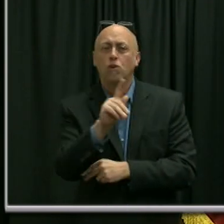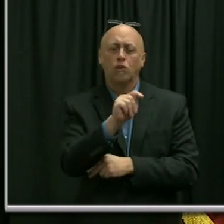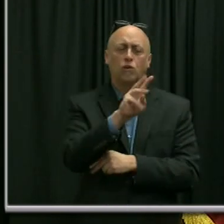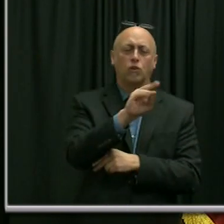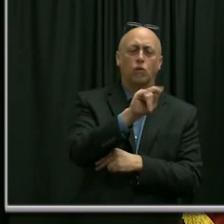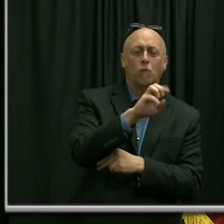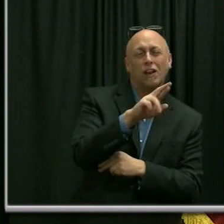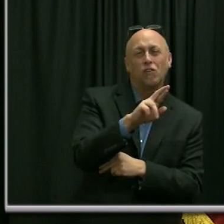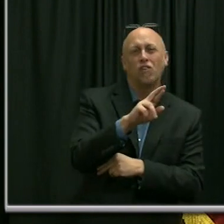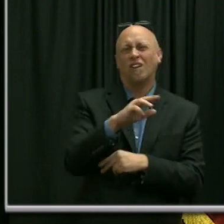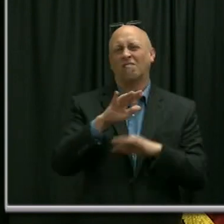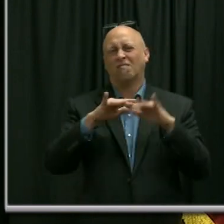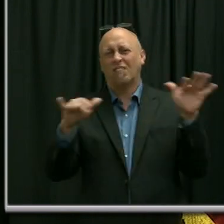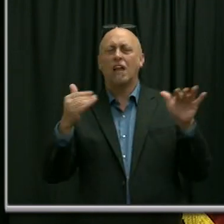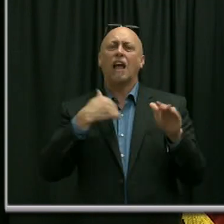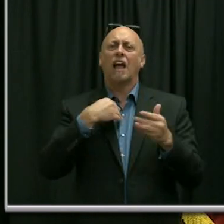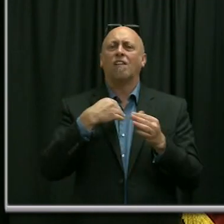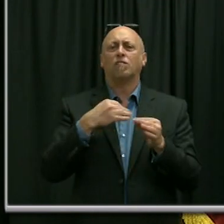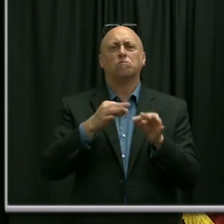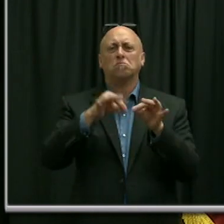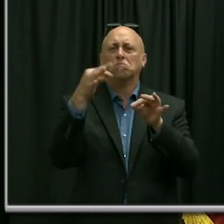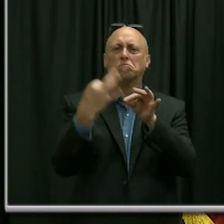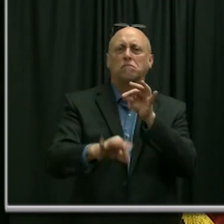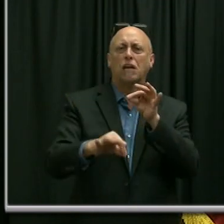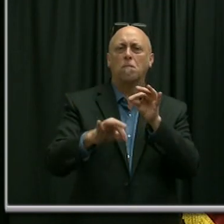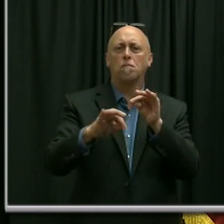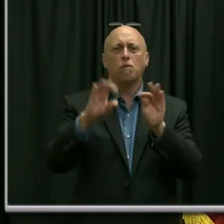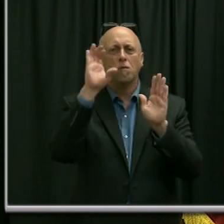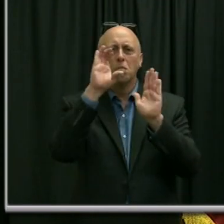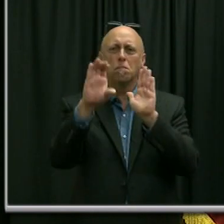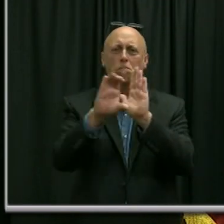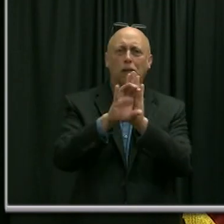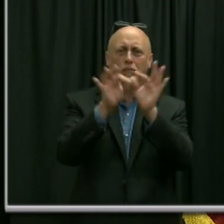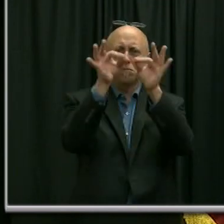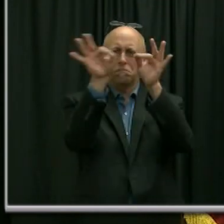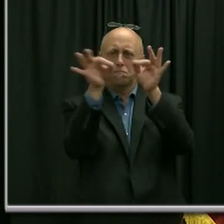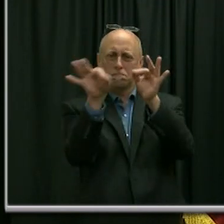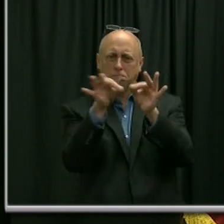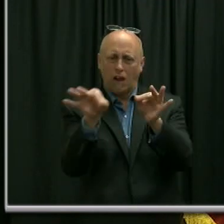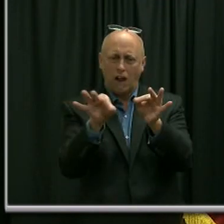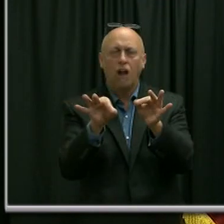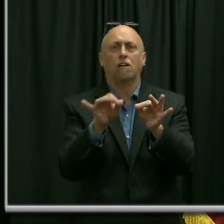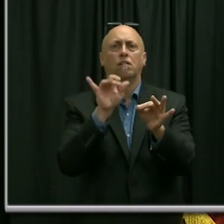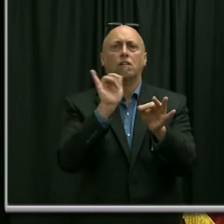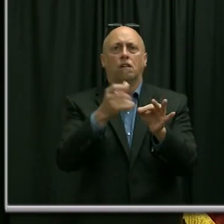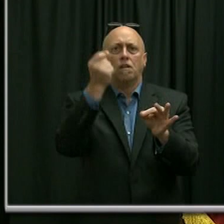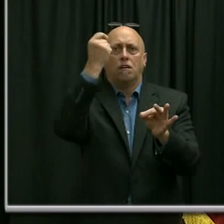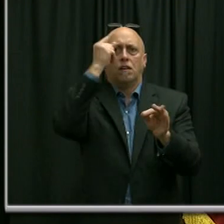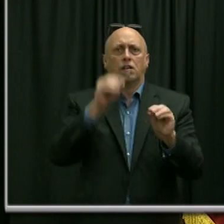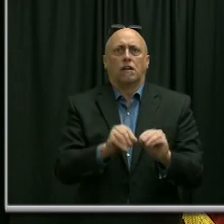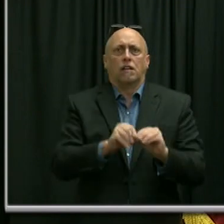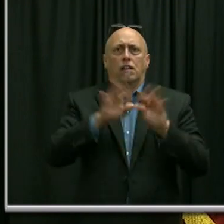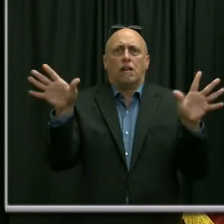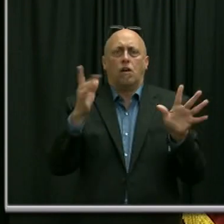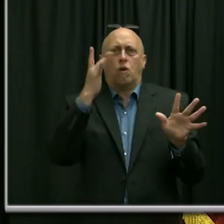SOCIAL MEDIA ACCOUNTS AS WELL. WHERE WE HAVE VERY SIMPLE GRAPHICS THAT WILL HELP EXPLAIN